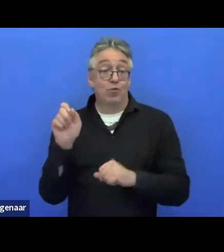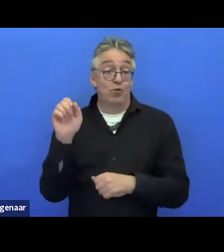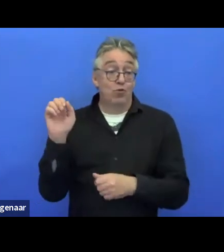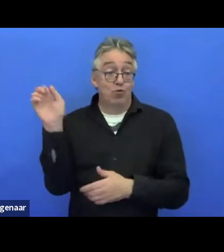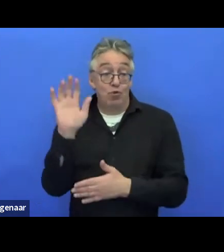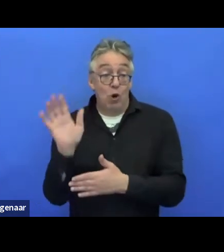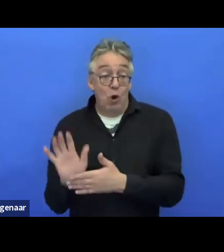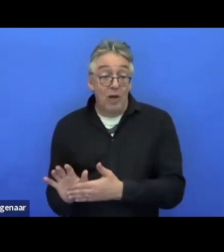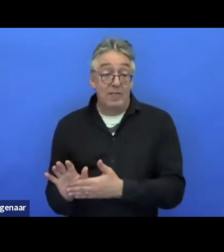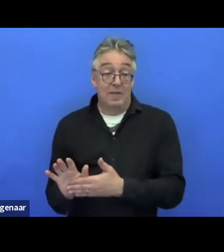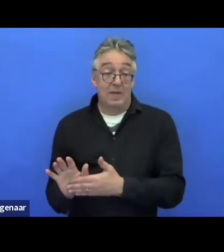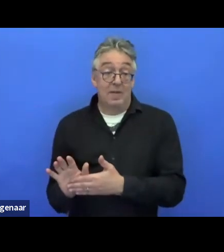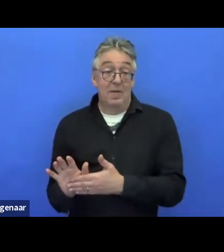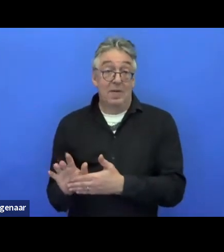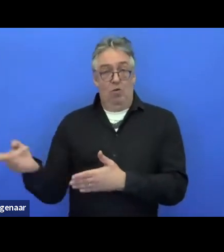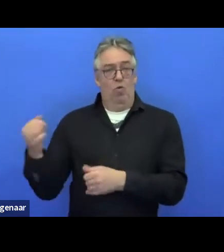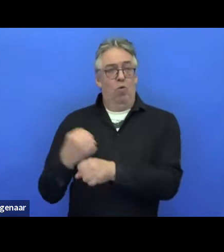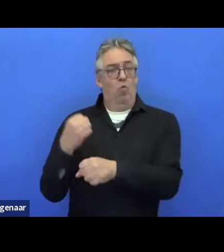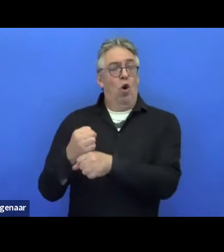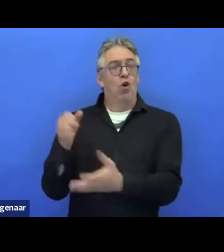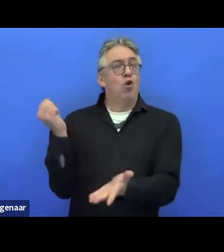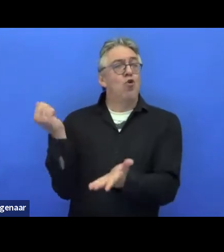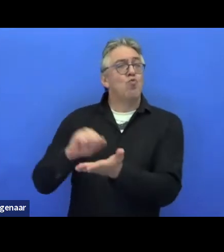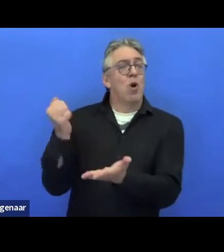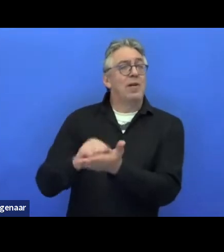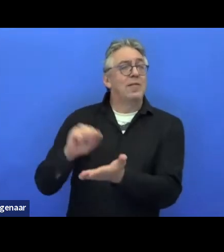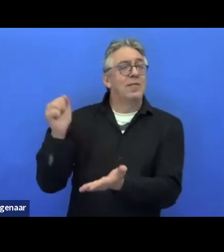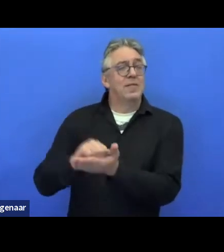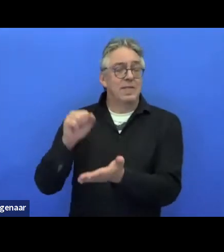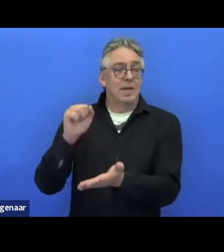and also to push the institutions to do the right things they should do.